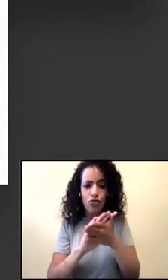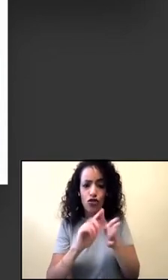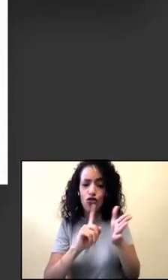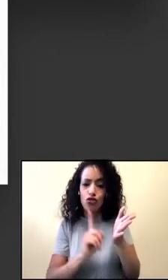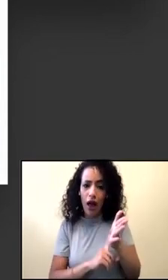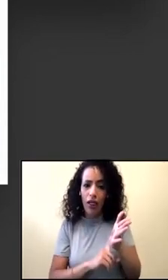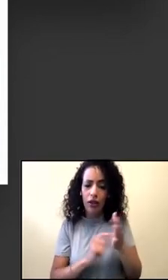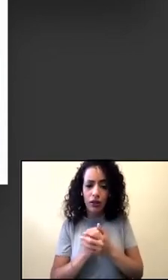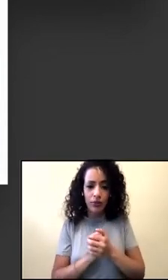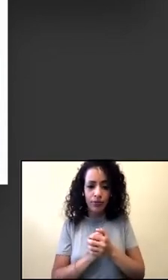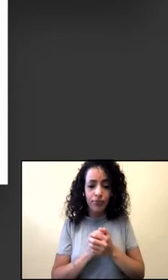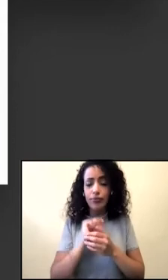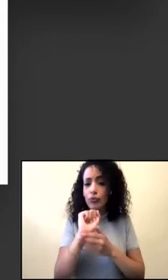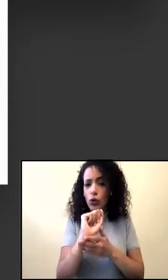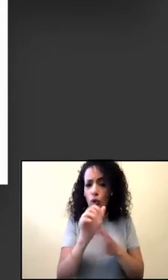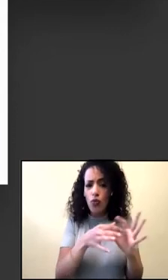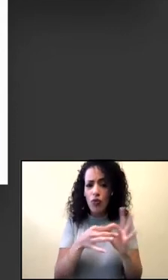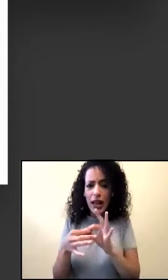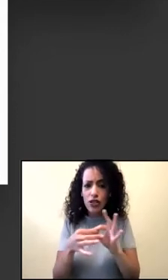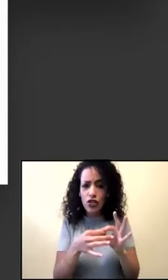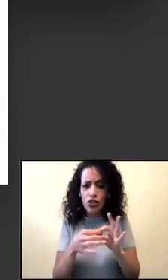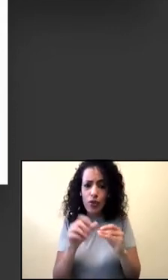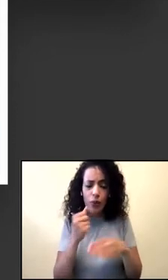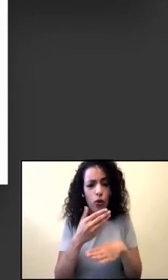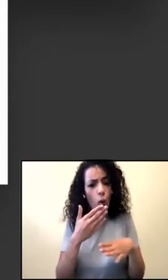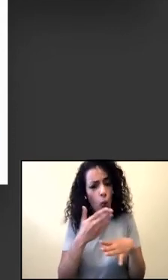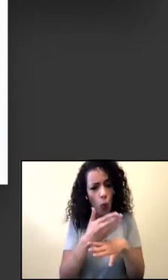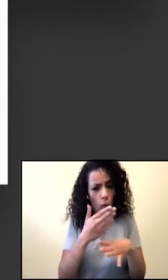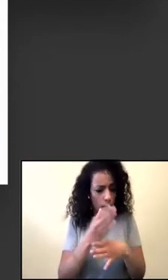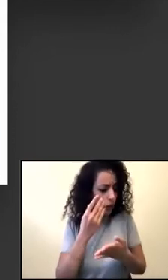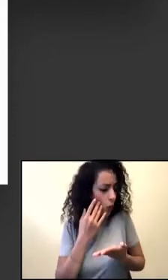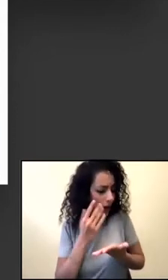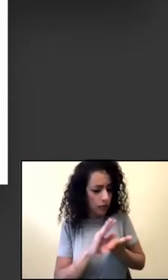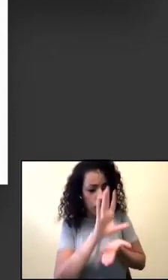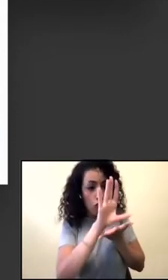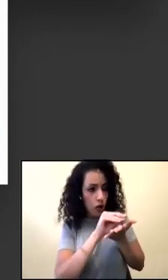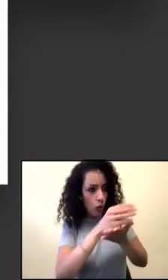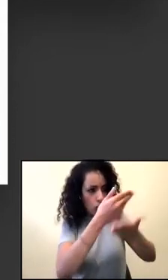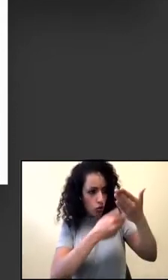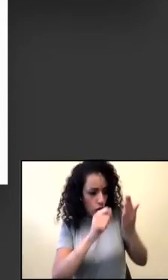work in recording stories, and then contemporary struggles, and when we were emailing you said